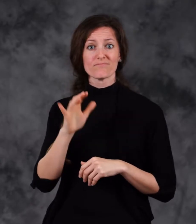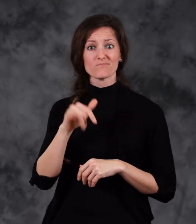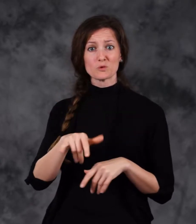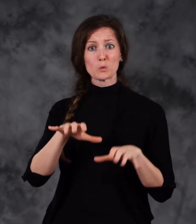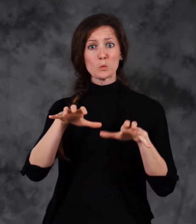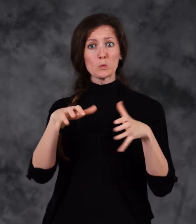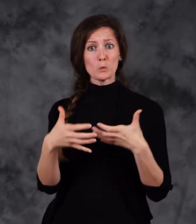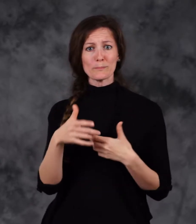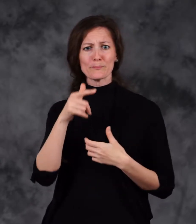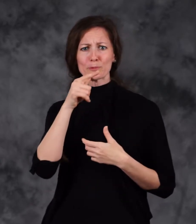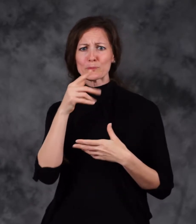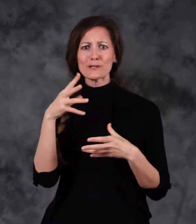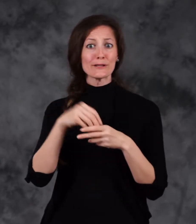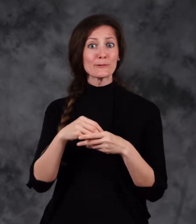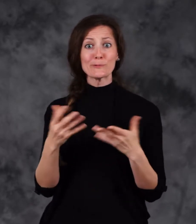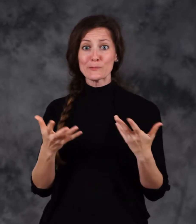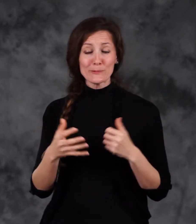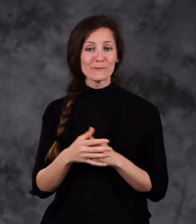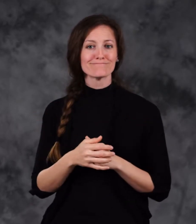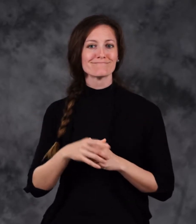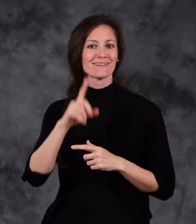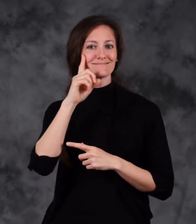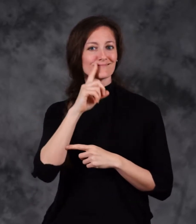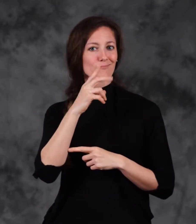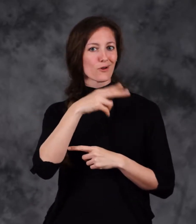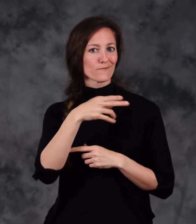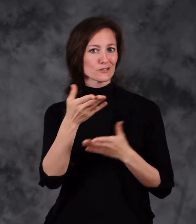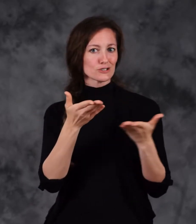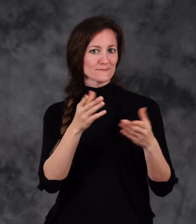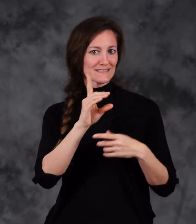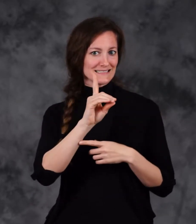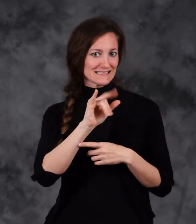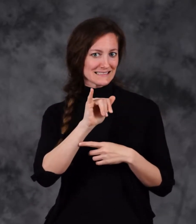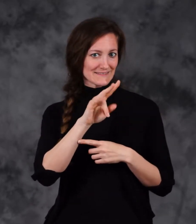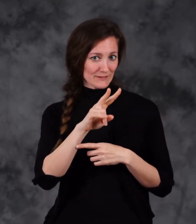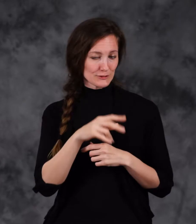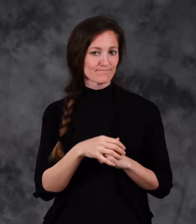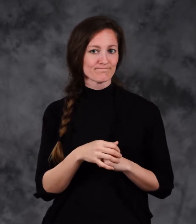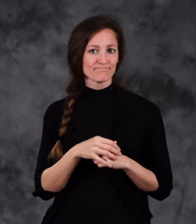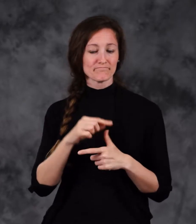The group will include Deaf and Hard of Hearing Services Division,